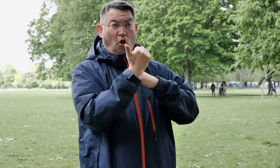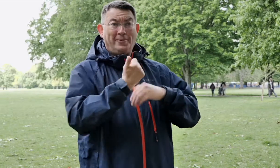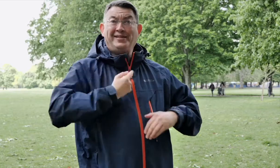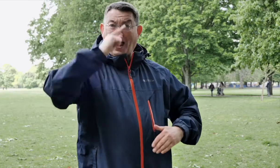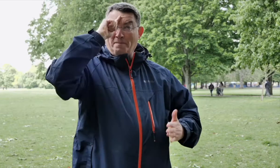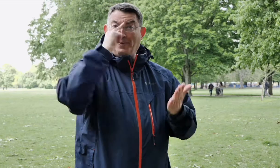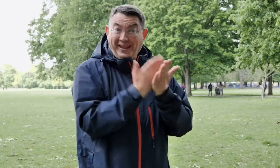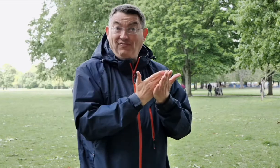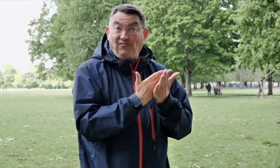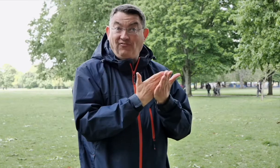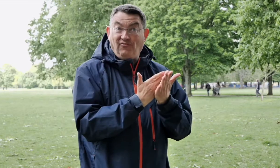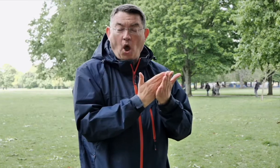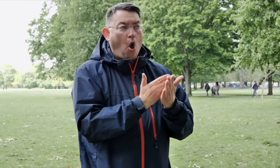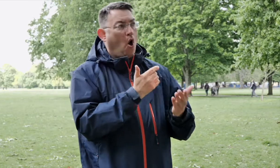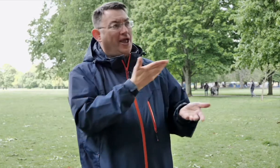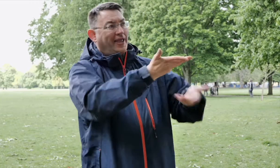They taught me self-belief.